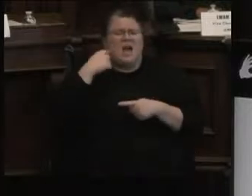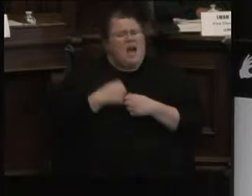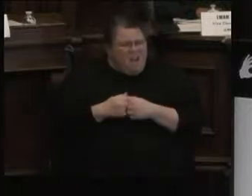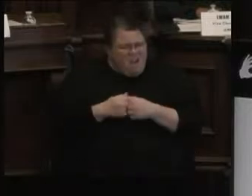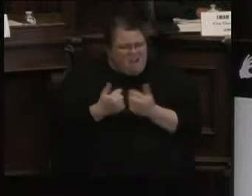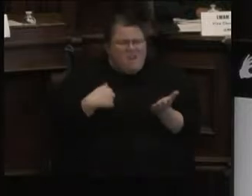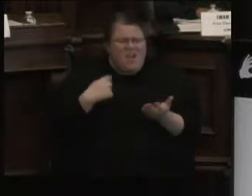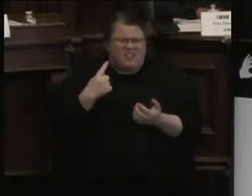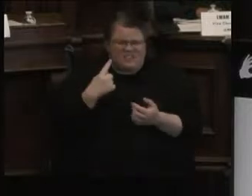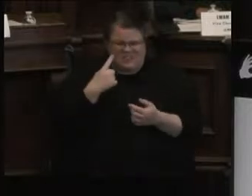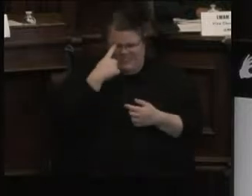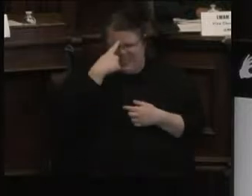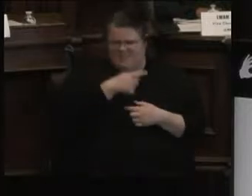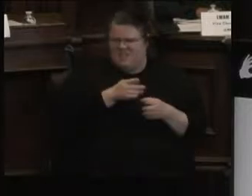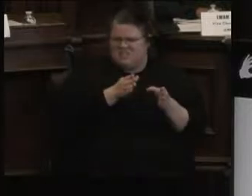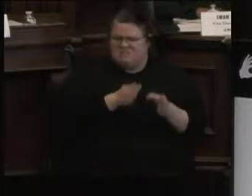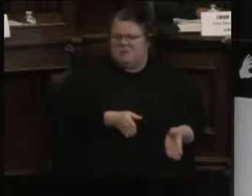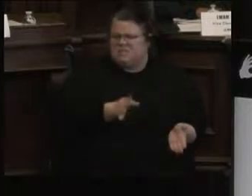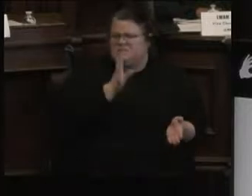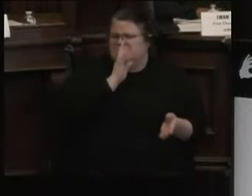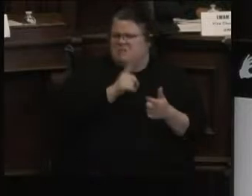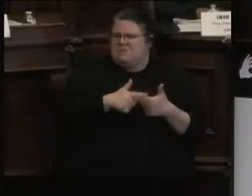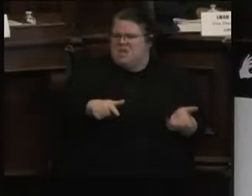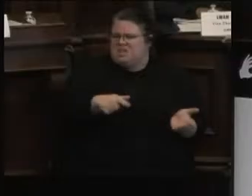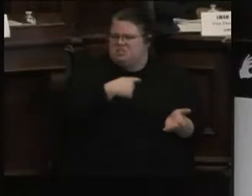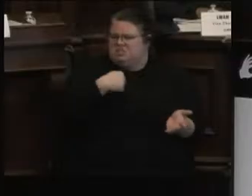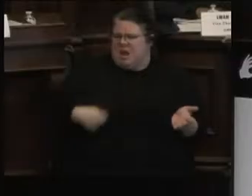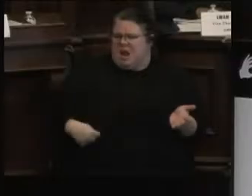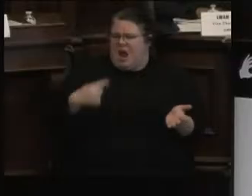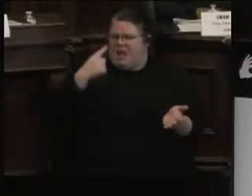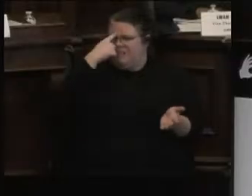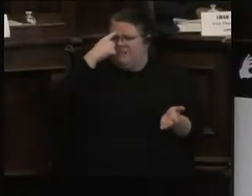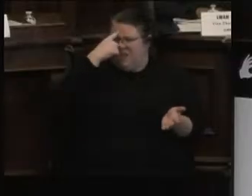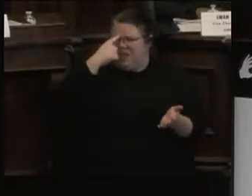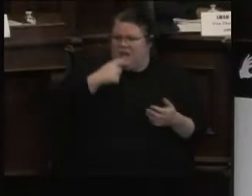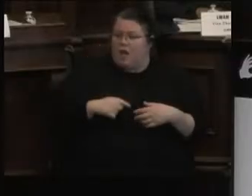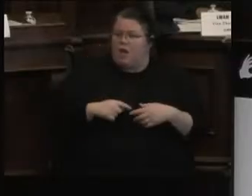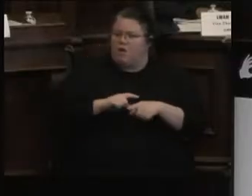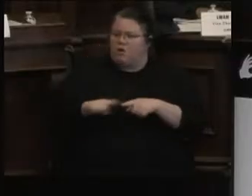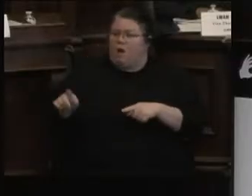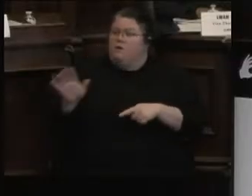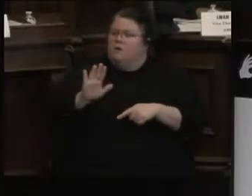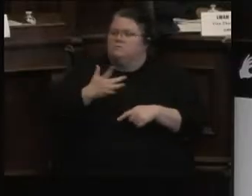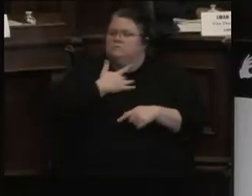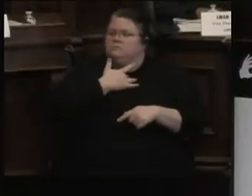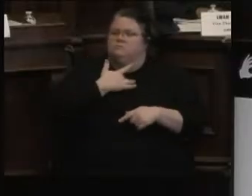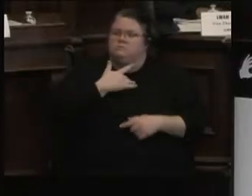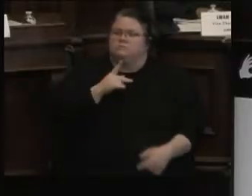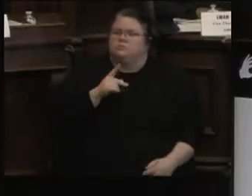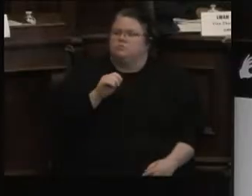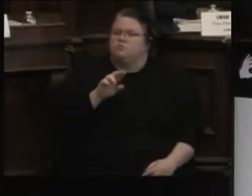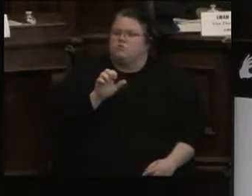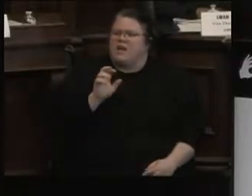you call yourself and say, I think this person is speaking,